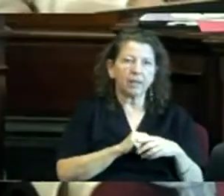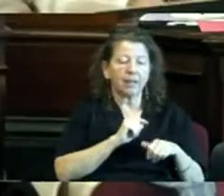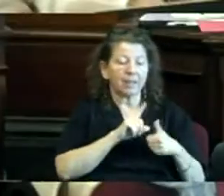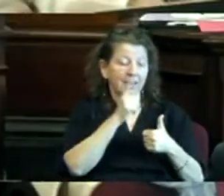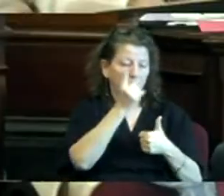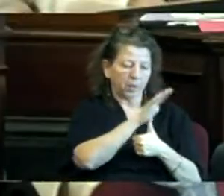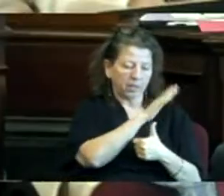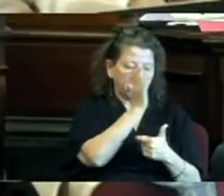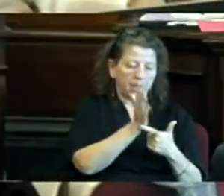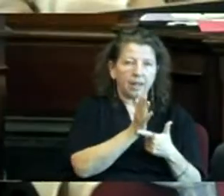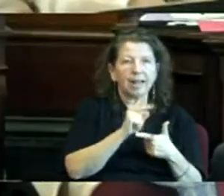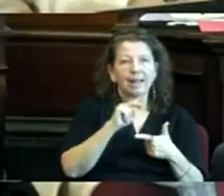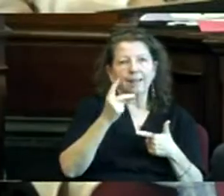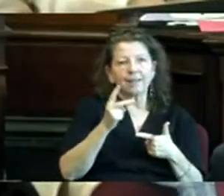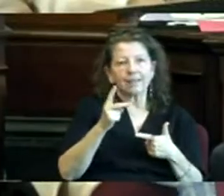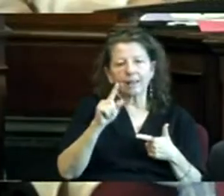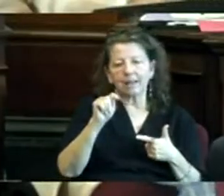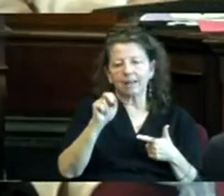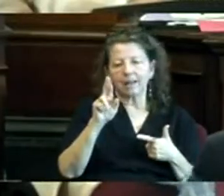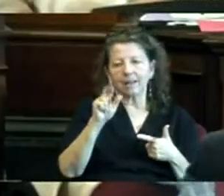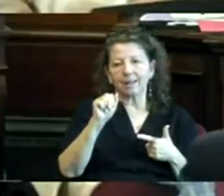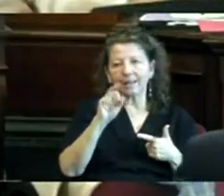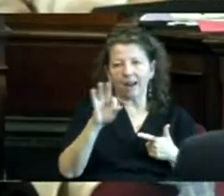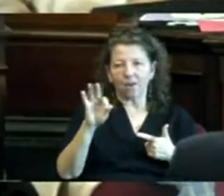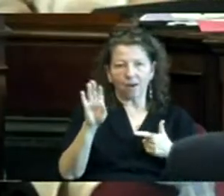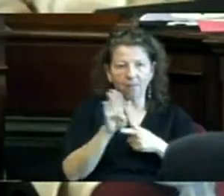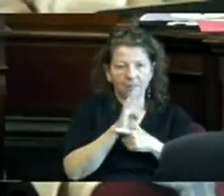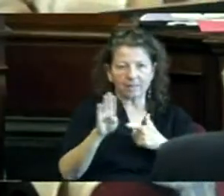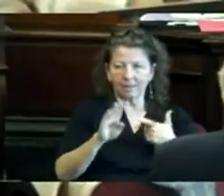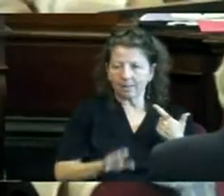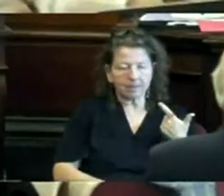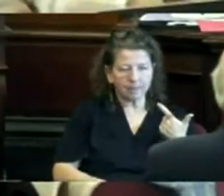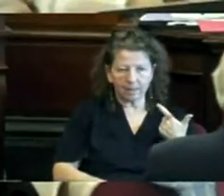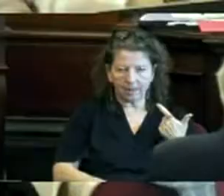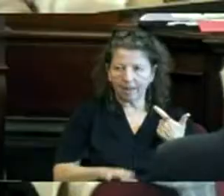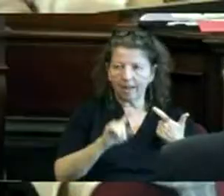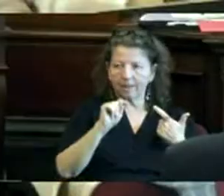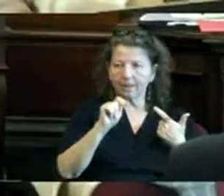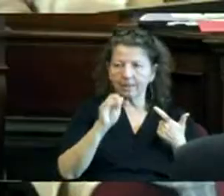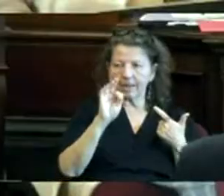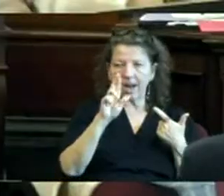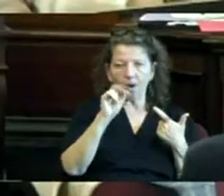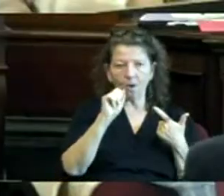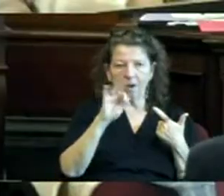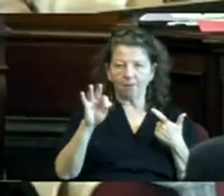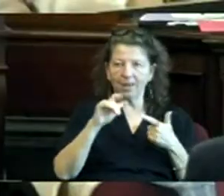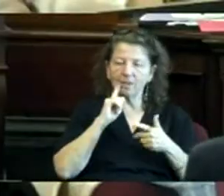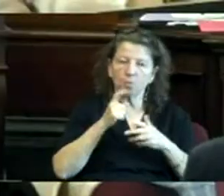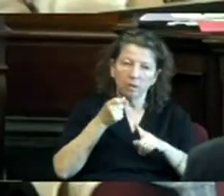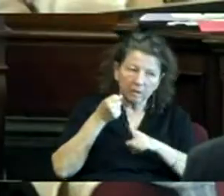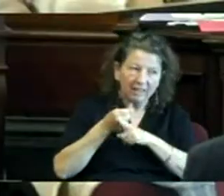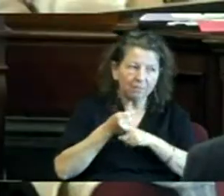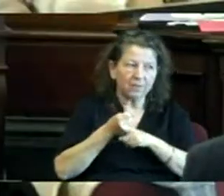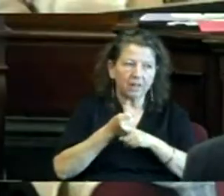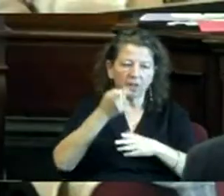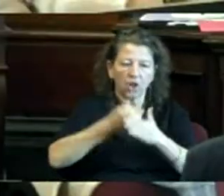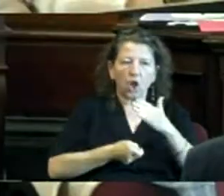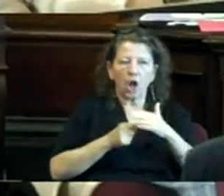into actual construction and see, see what it really is. But but that's one. Second of all is